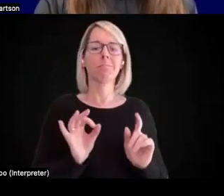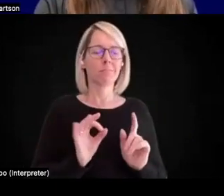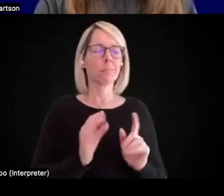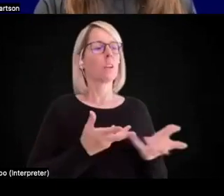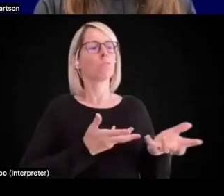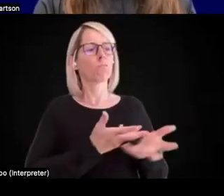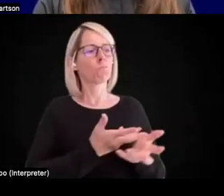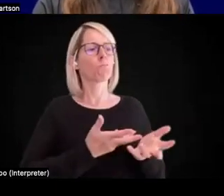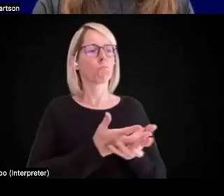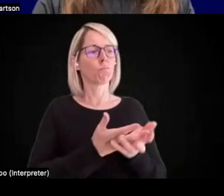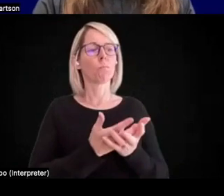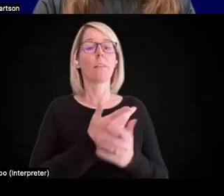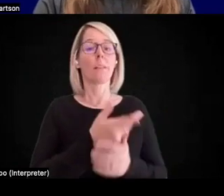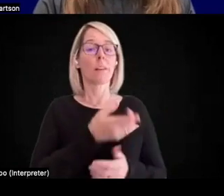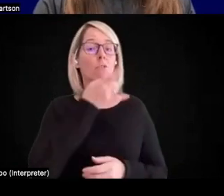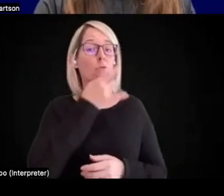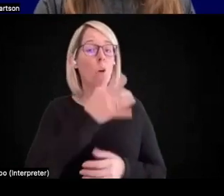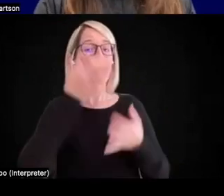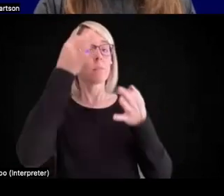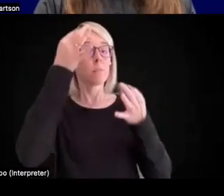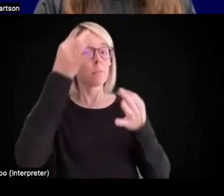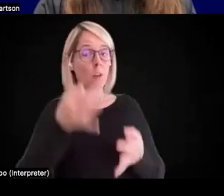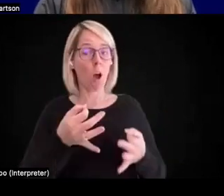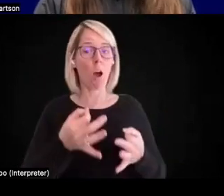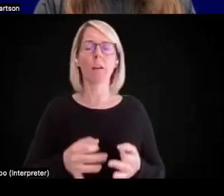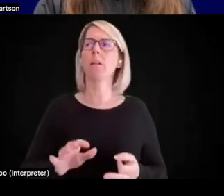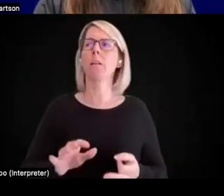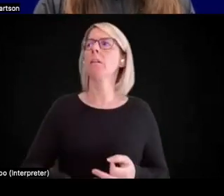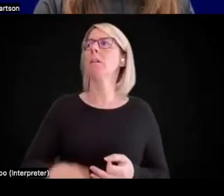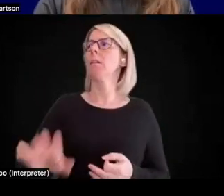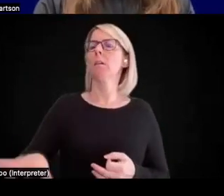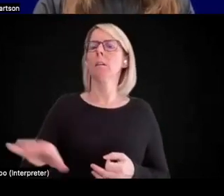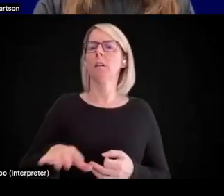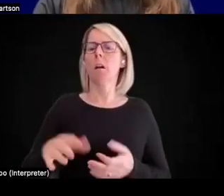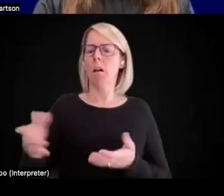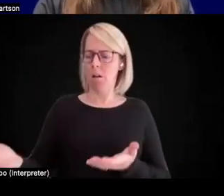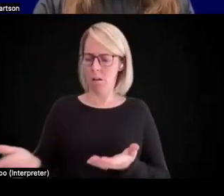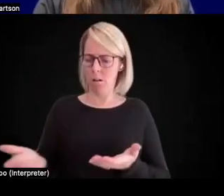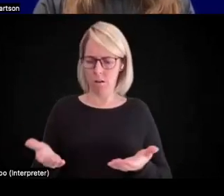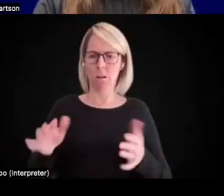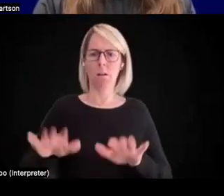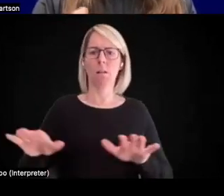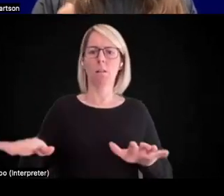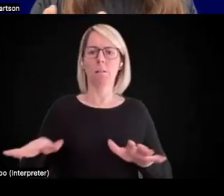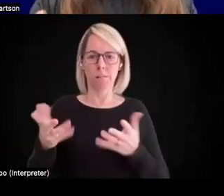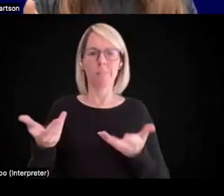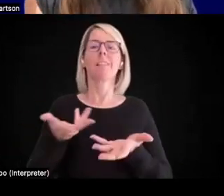the interaction, until she has noticed and she is ready to bring that into the interaction. The